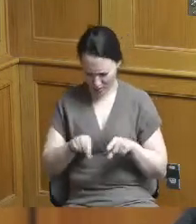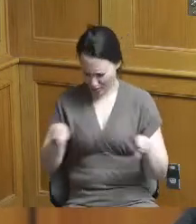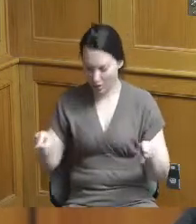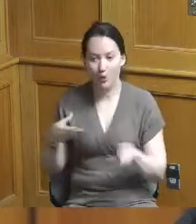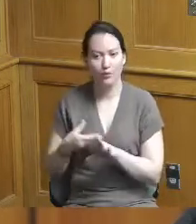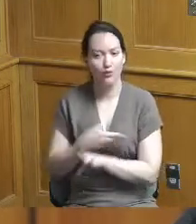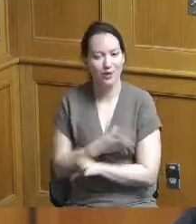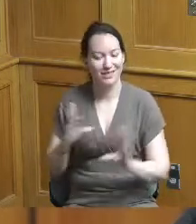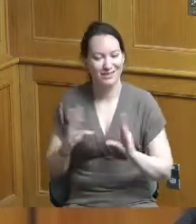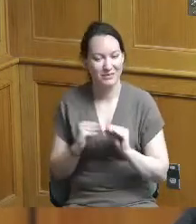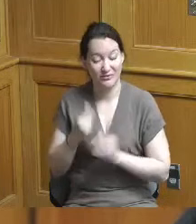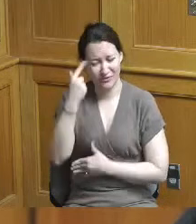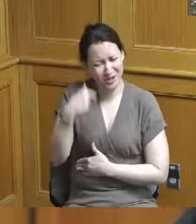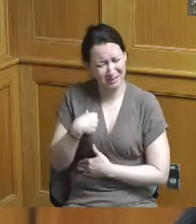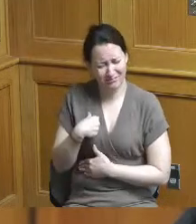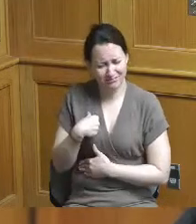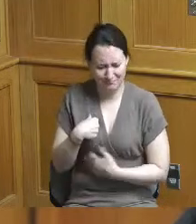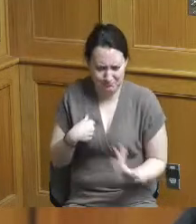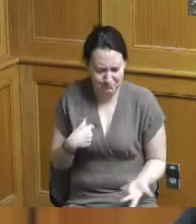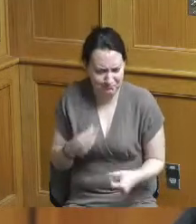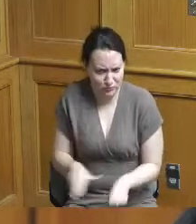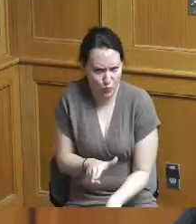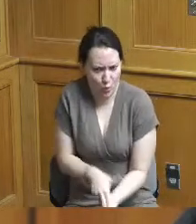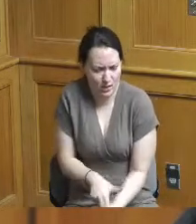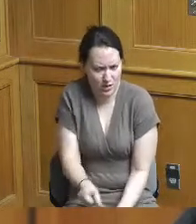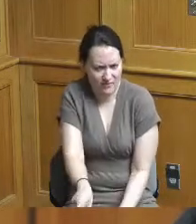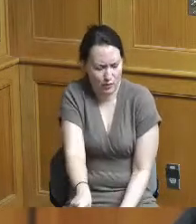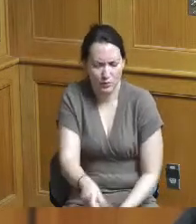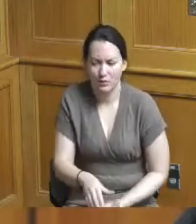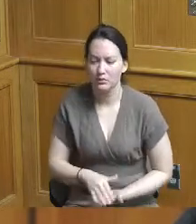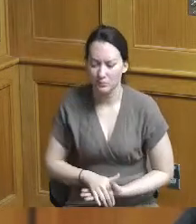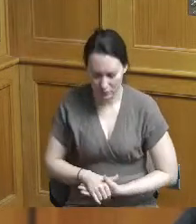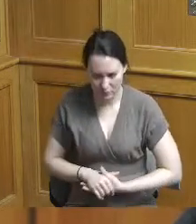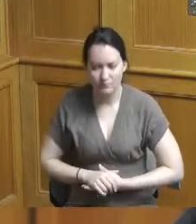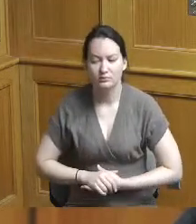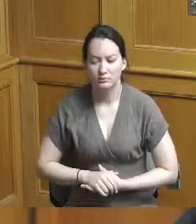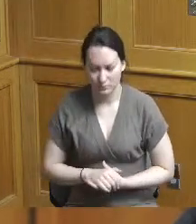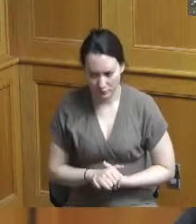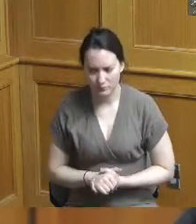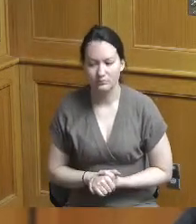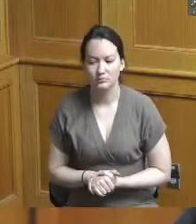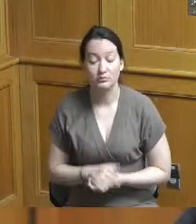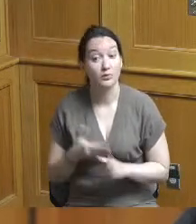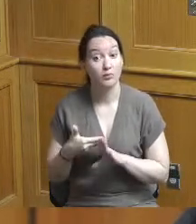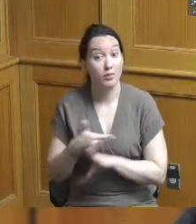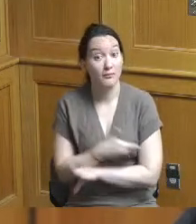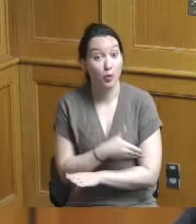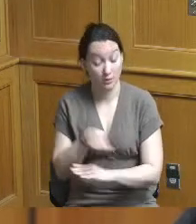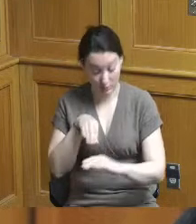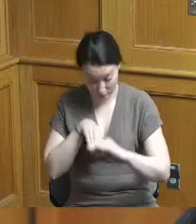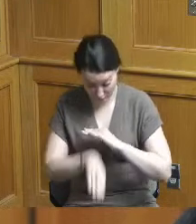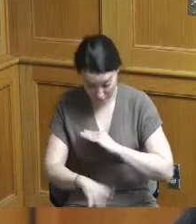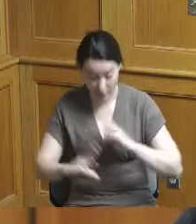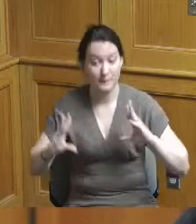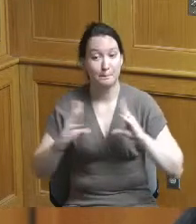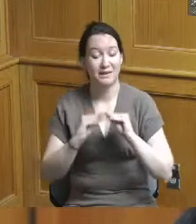I mean that's to me that's just a given of course before we go into a meeting with the city to talk